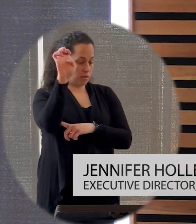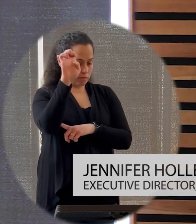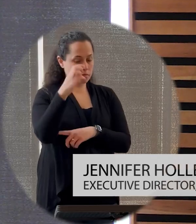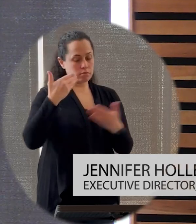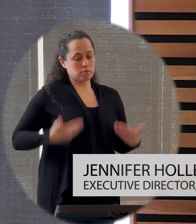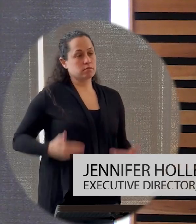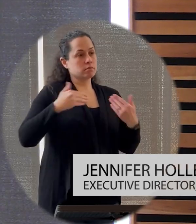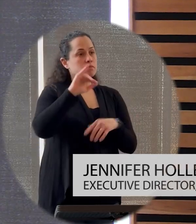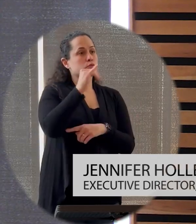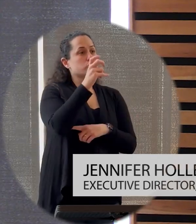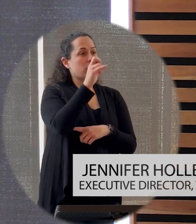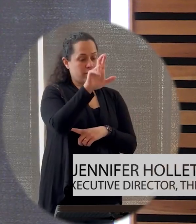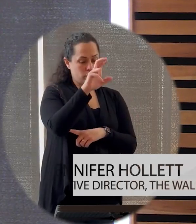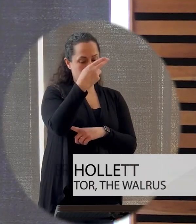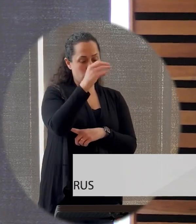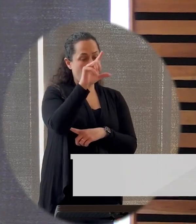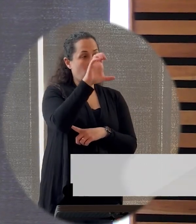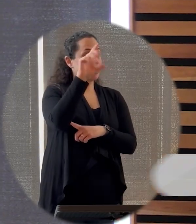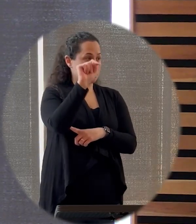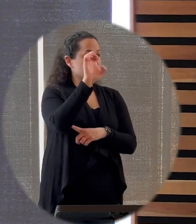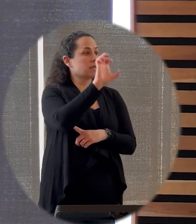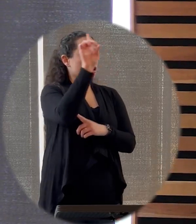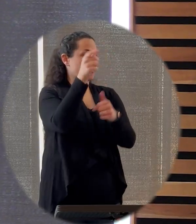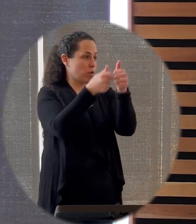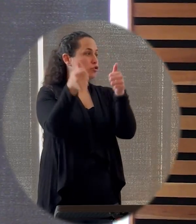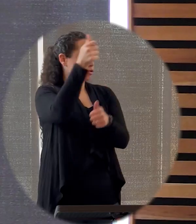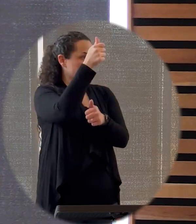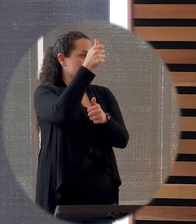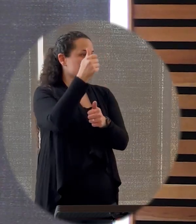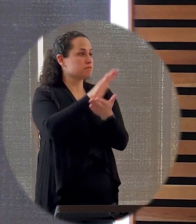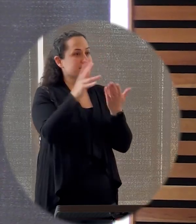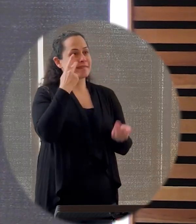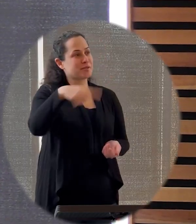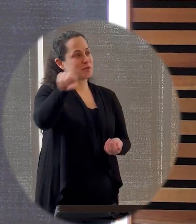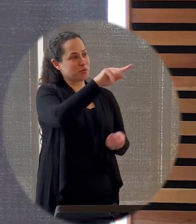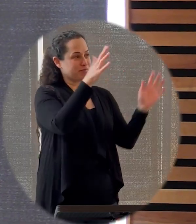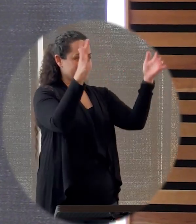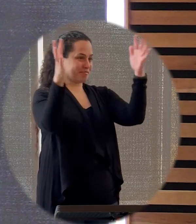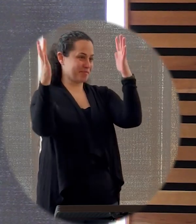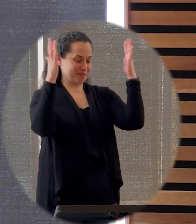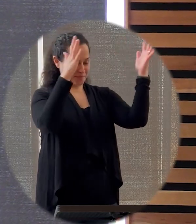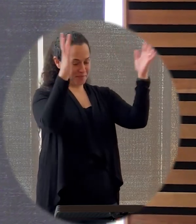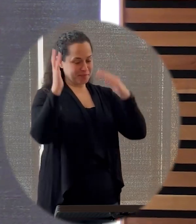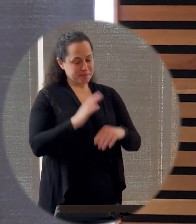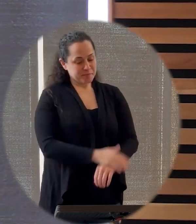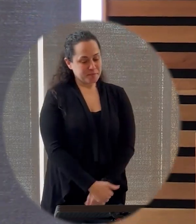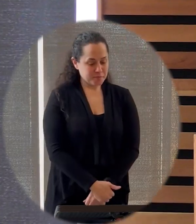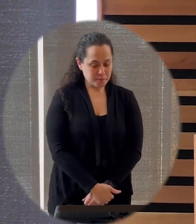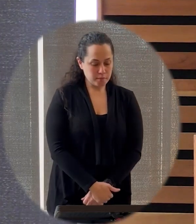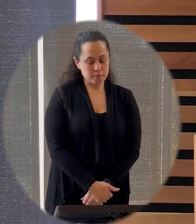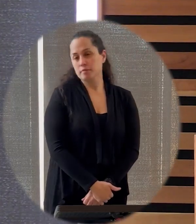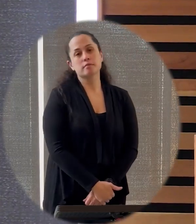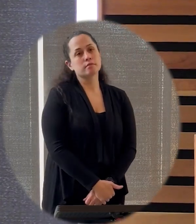the executive director of The Walrus. It's great to see you all.